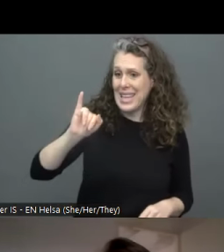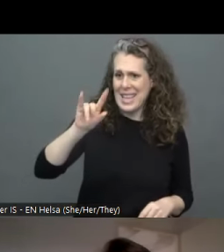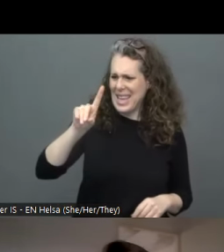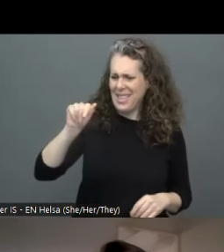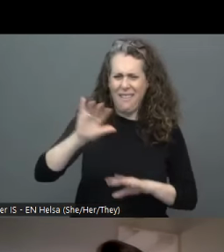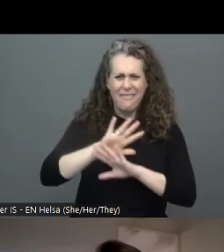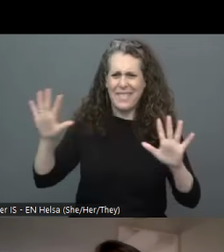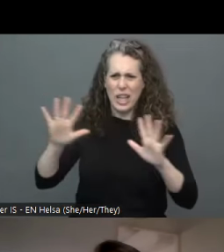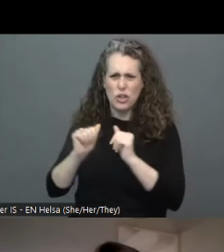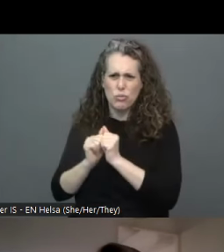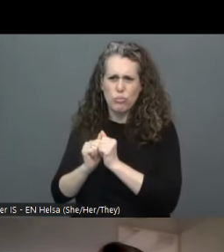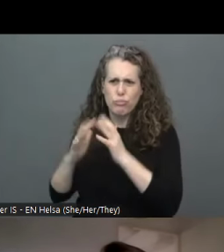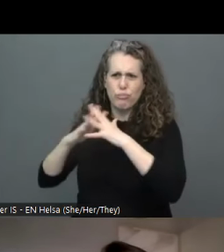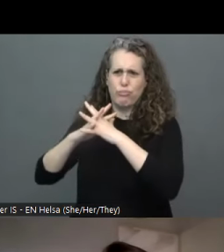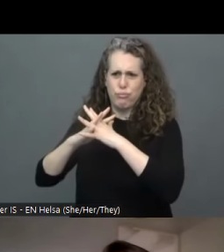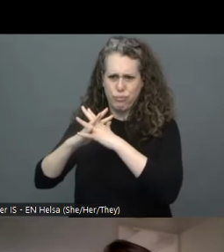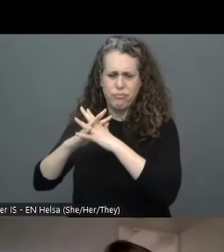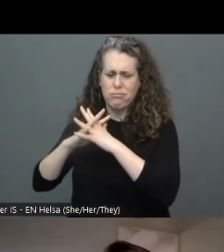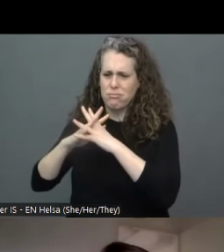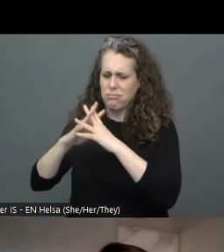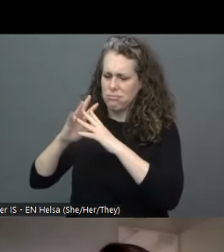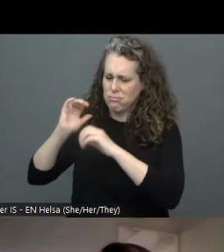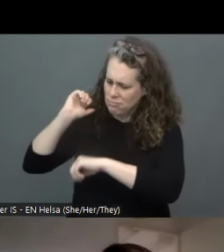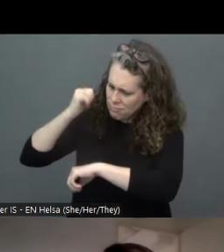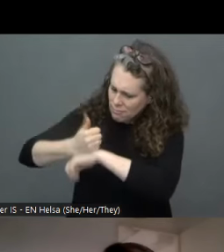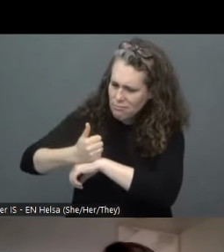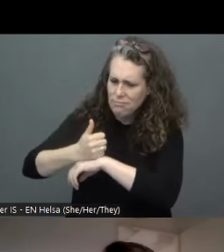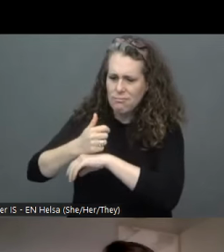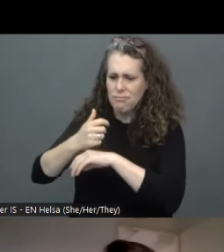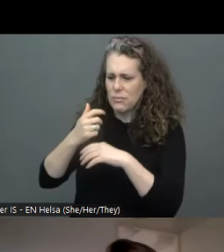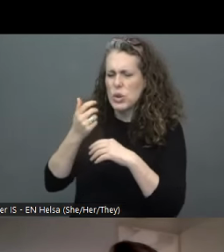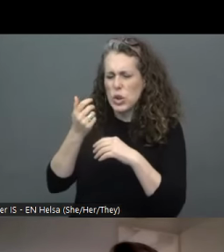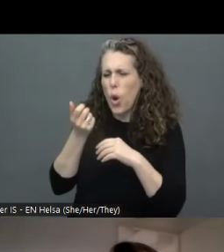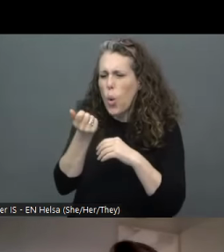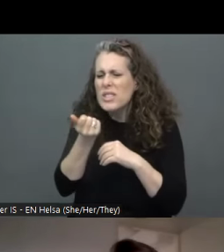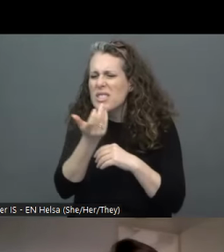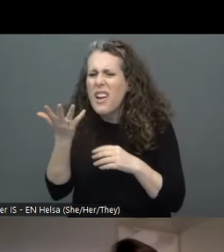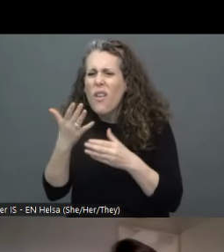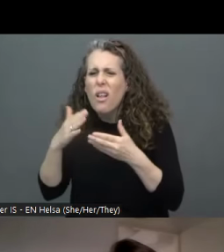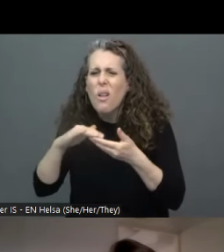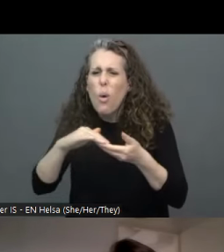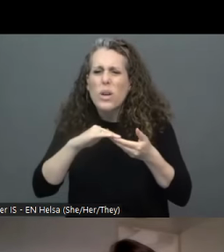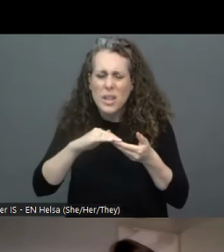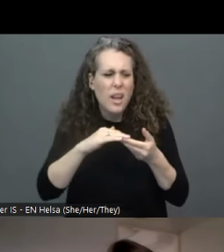publicly available or other organization had their own internal learning material they kindly shared